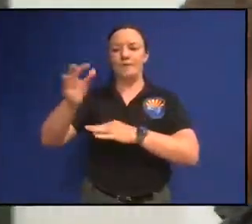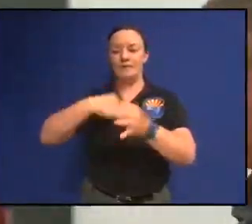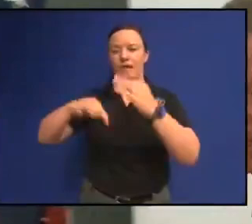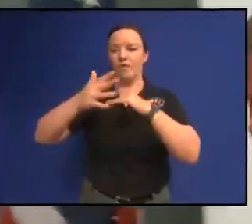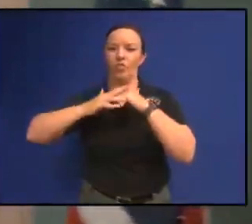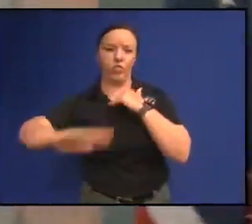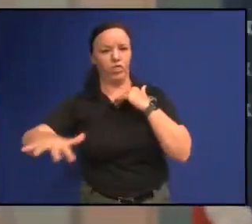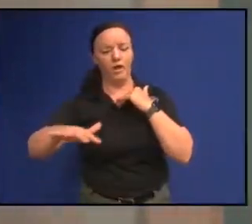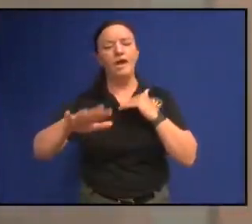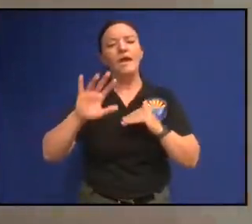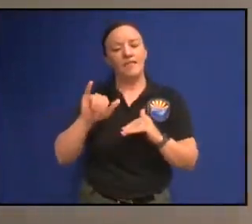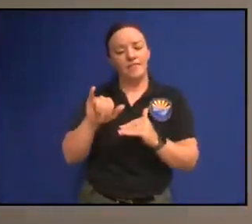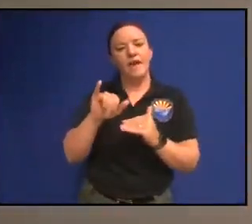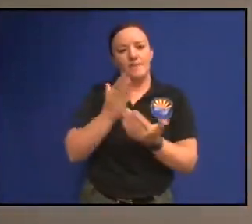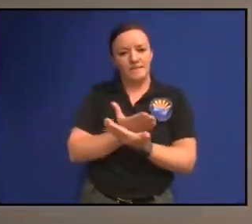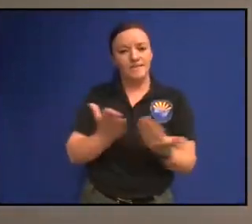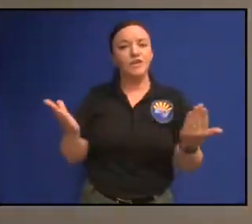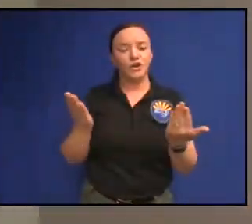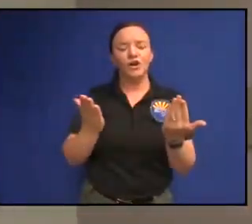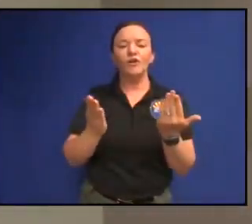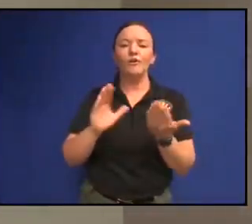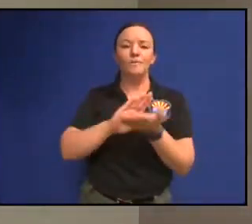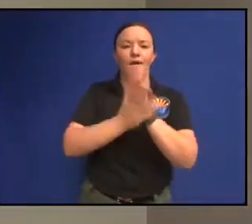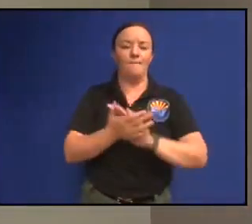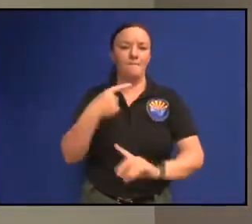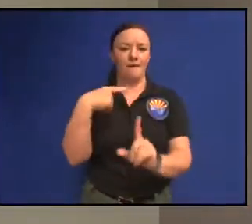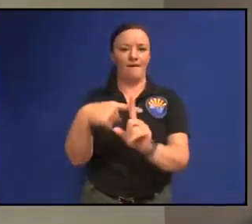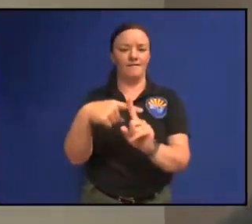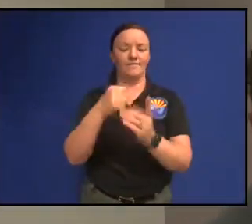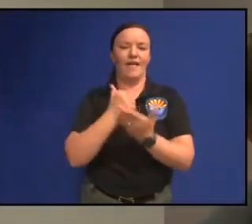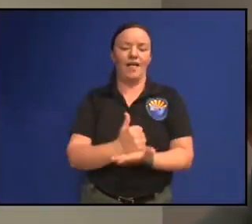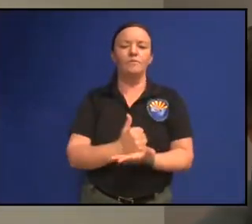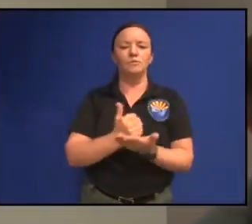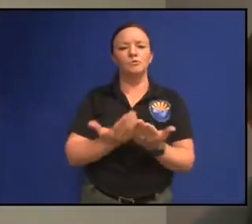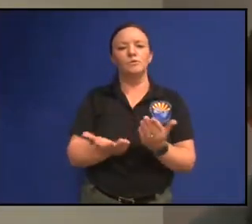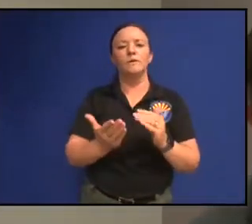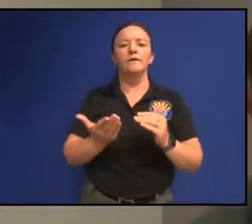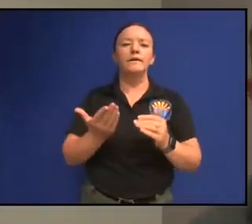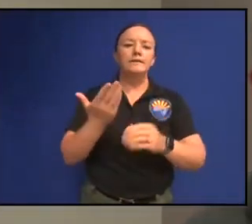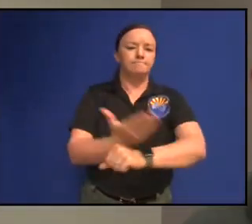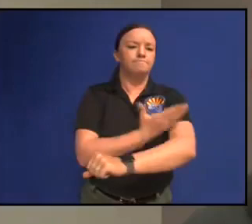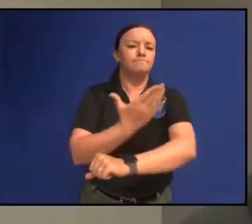SO WITH ALL THAT SAID, WE ARE GOING RIGHT AWAY TO THE